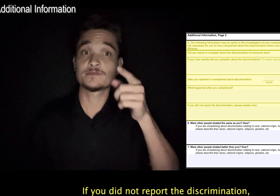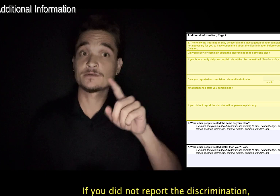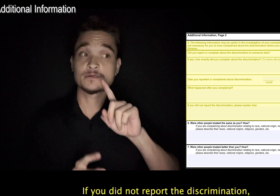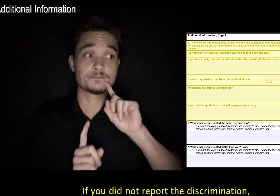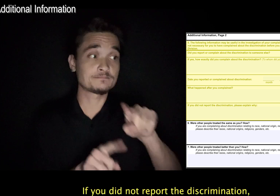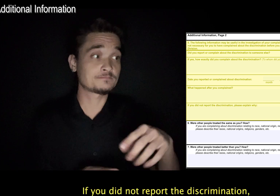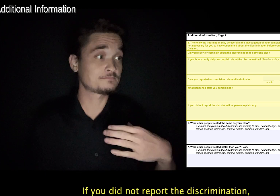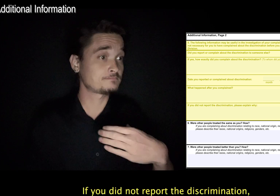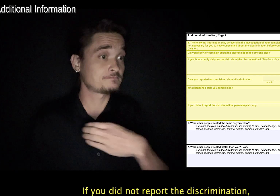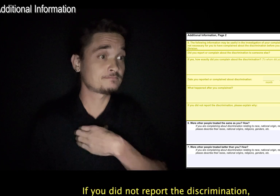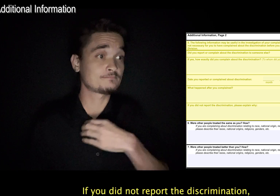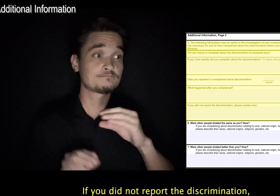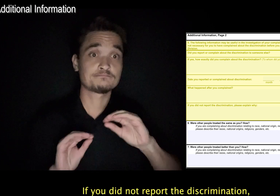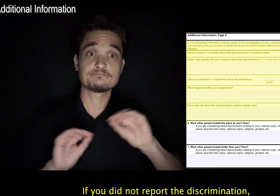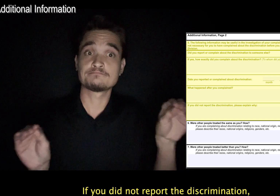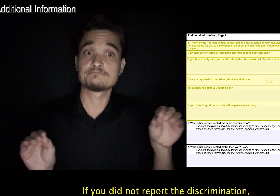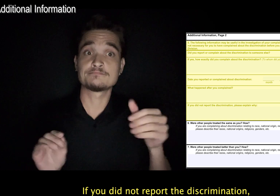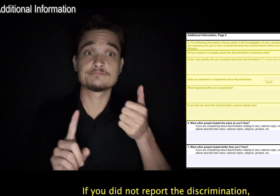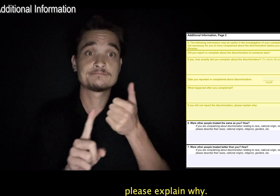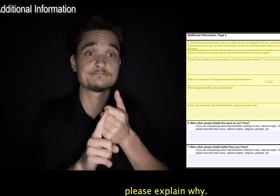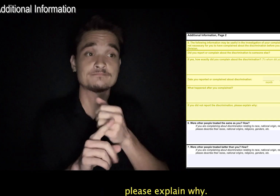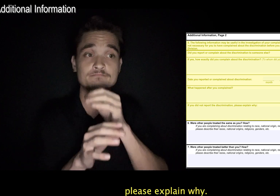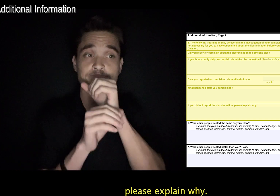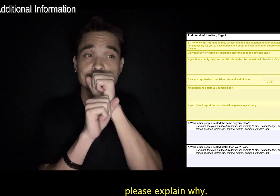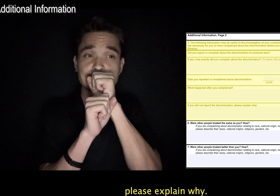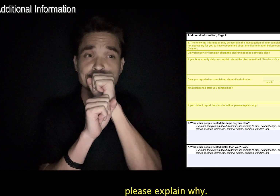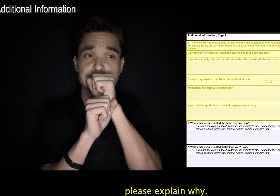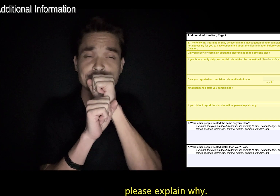If you did not report the discrimination, please explain why.